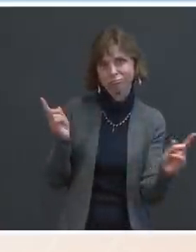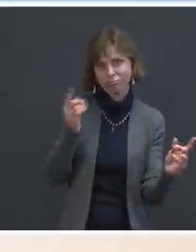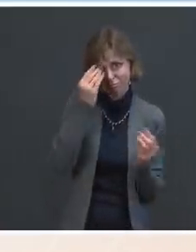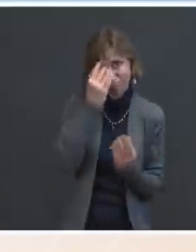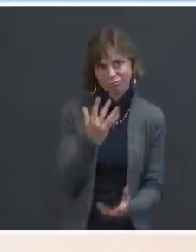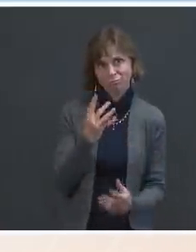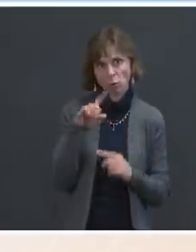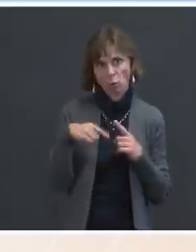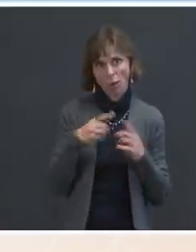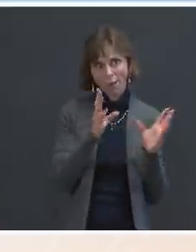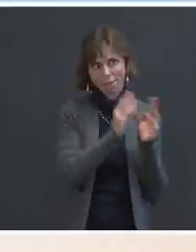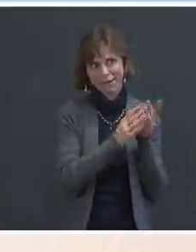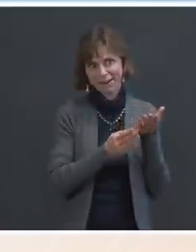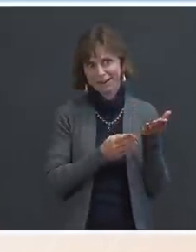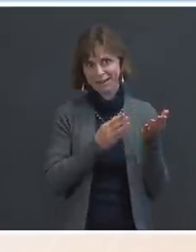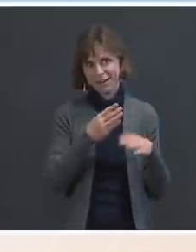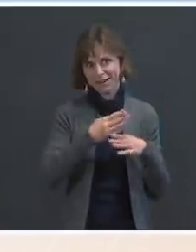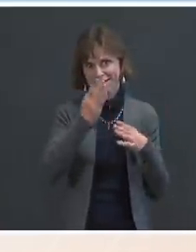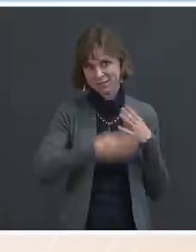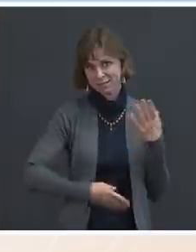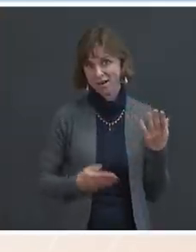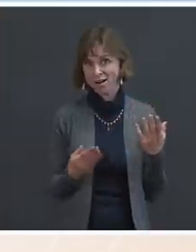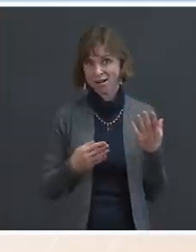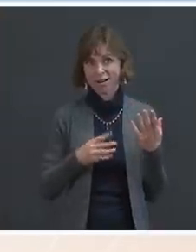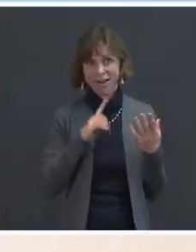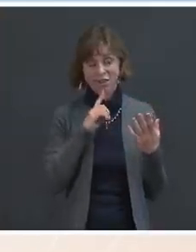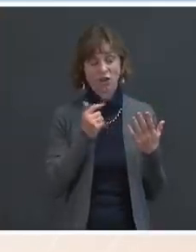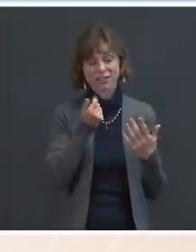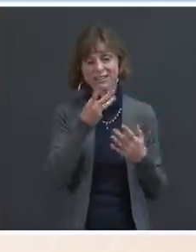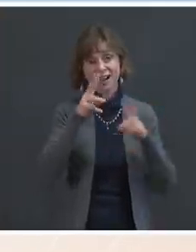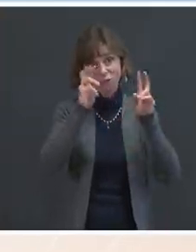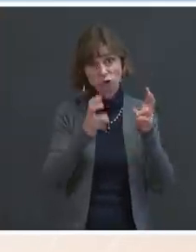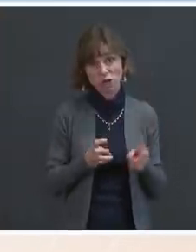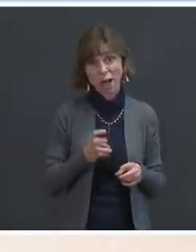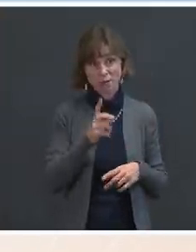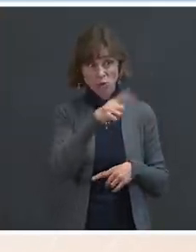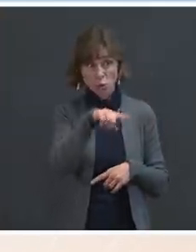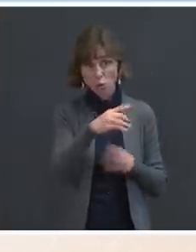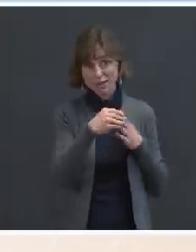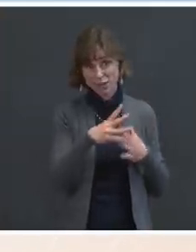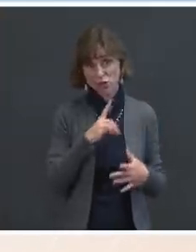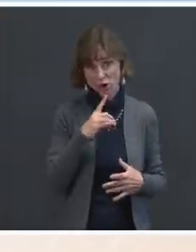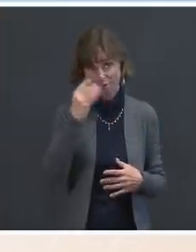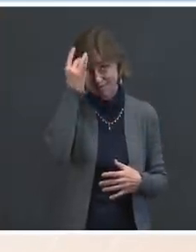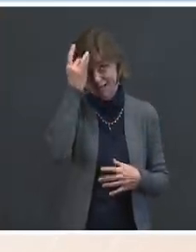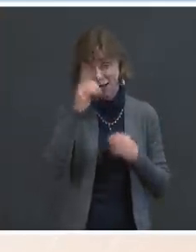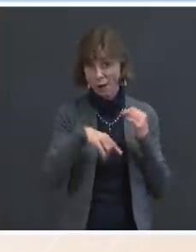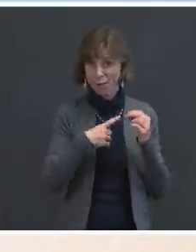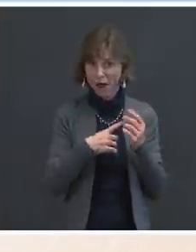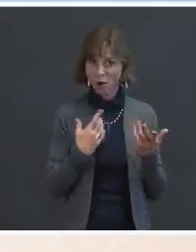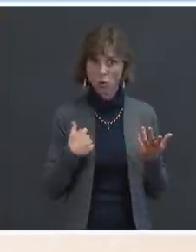of all of these leaders. As I've noted in here before, we anticipate the meeting discussing a range of the crises